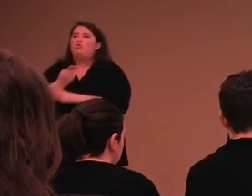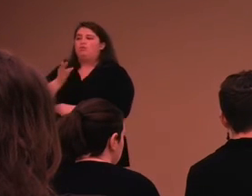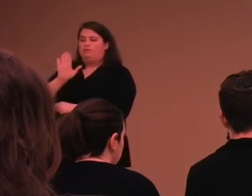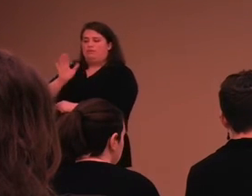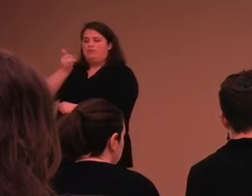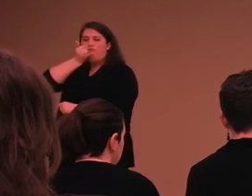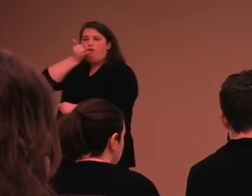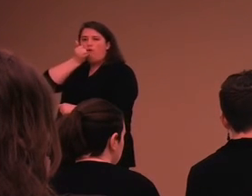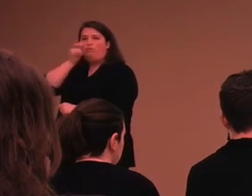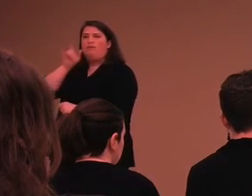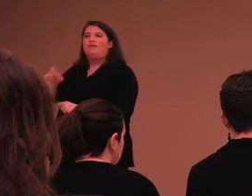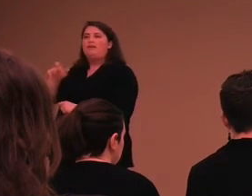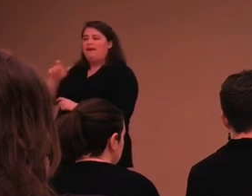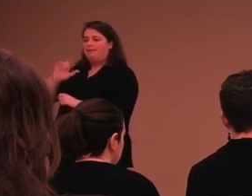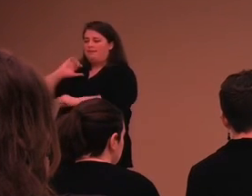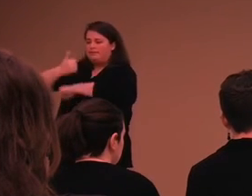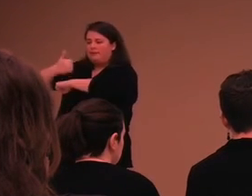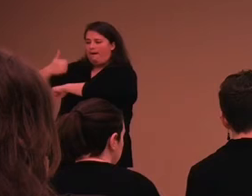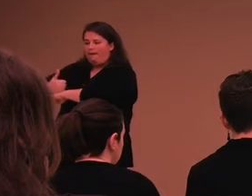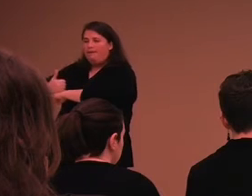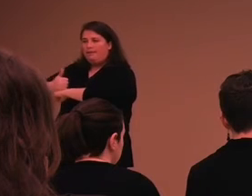He has preferences and settings adjusted in his phone